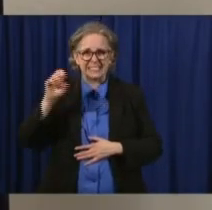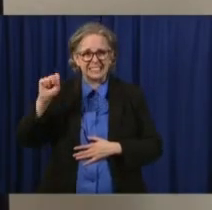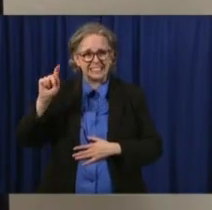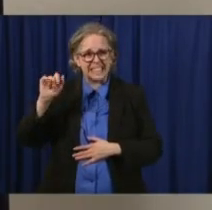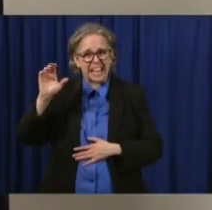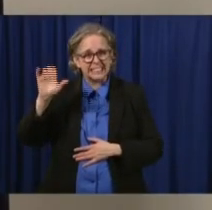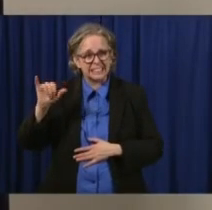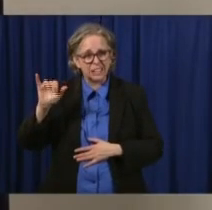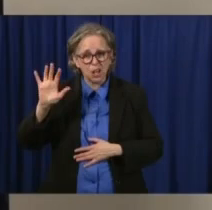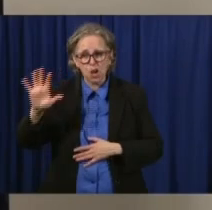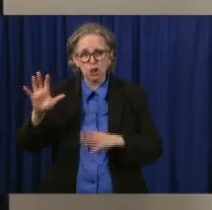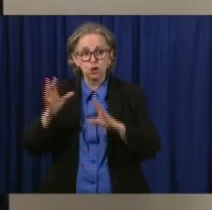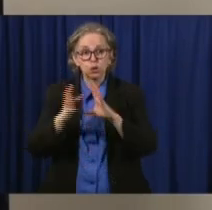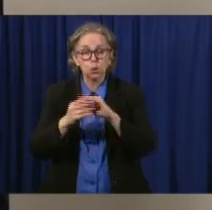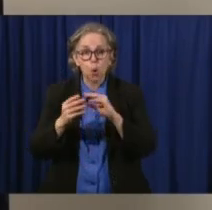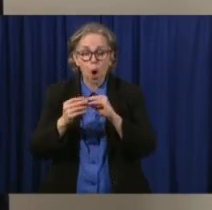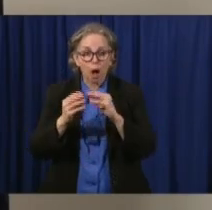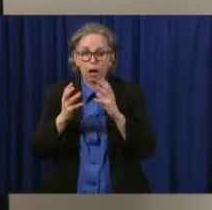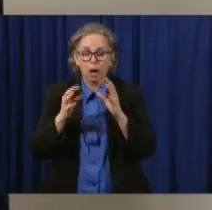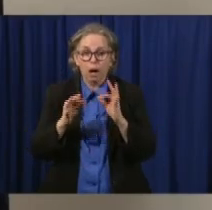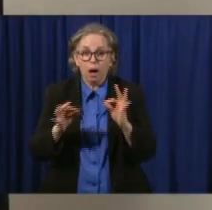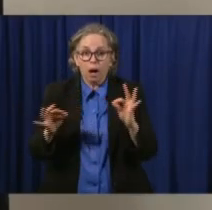FAMILIES WE DO NOT TAKE THIS